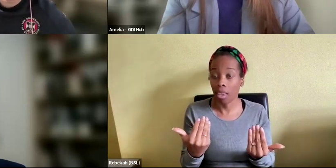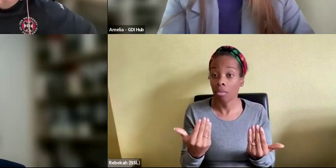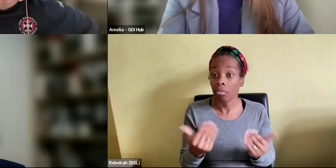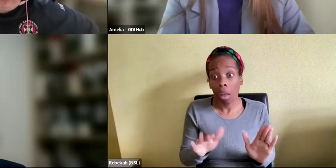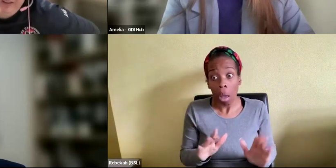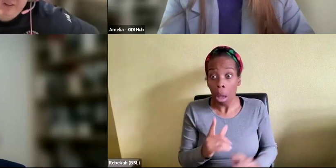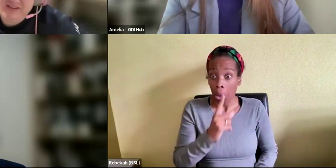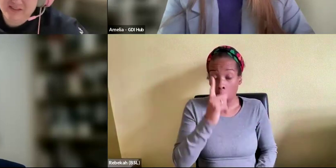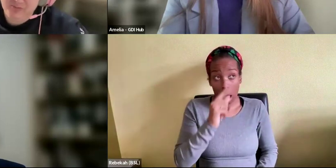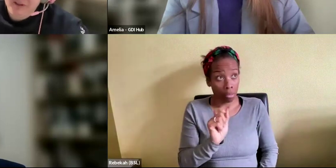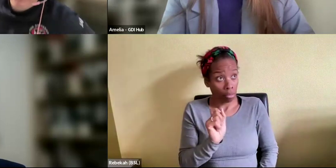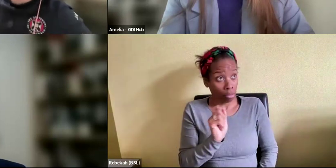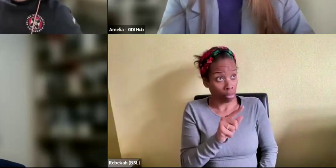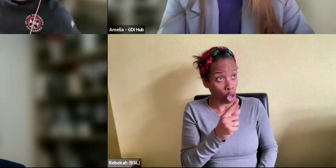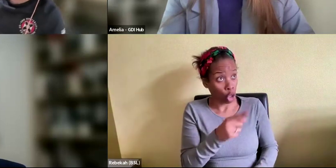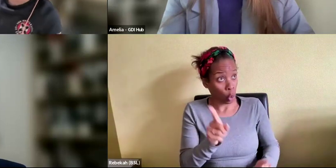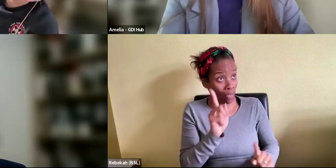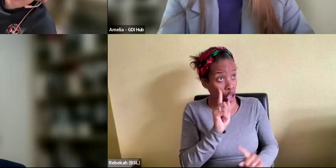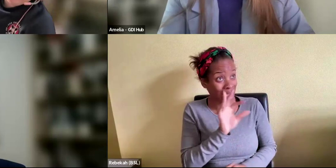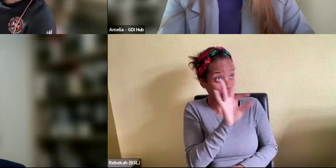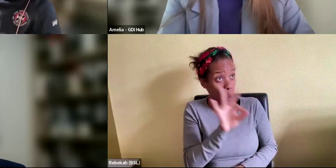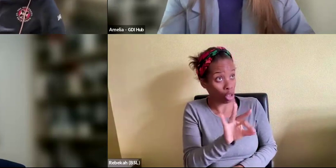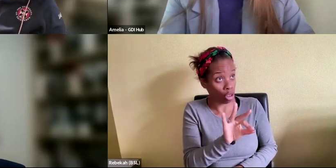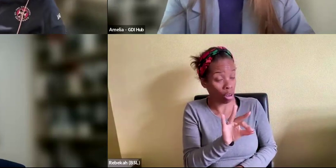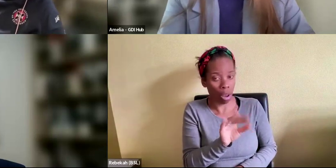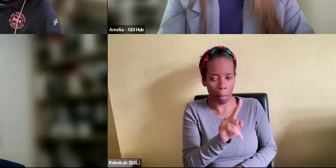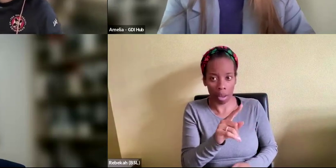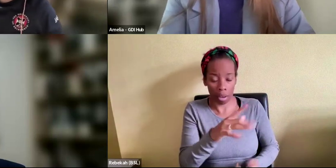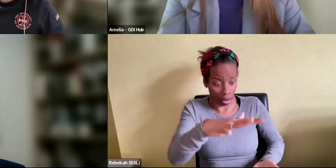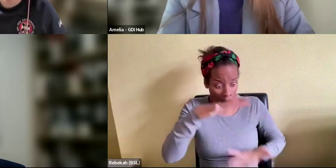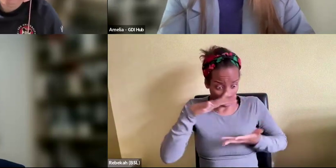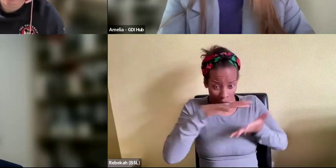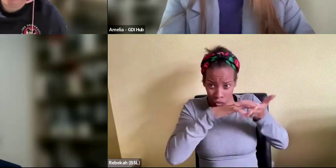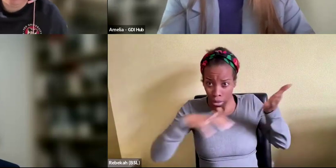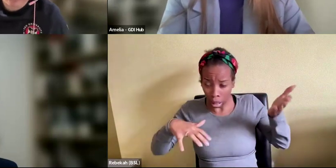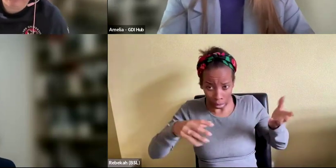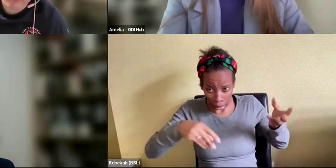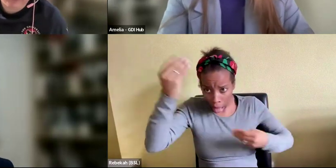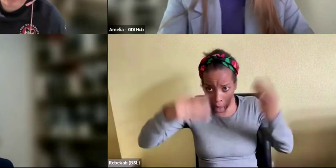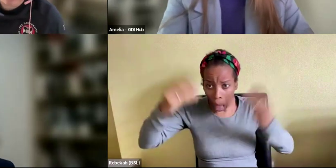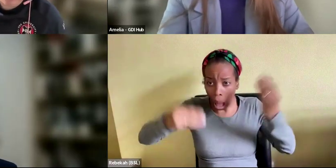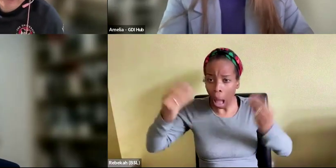but I think you'd be disappointed having to sort the results. But Chris, you may have a different answer.